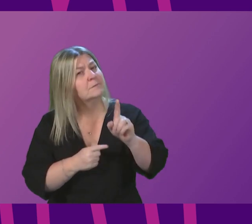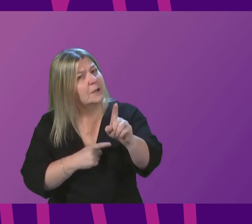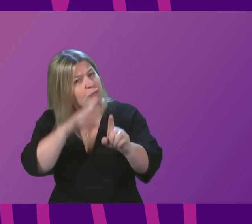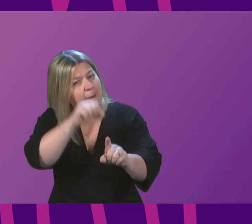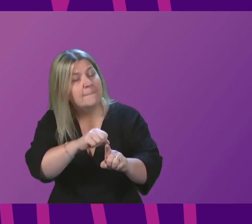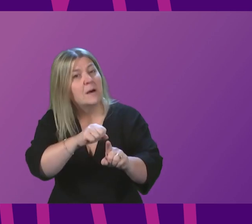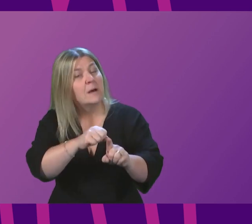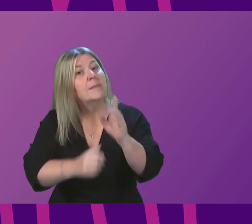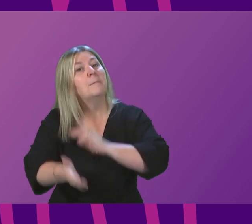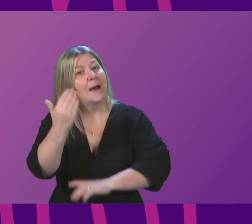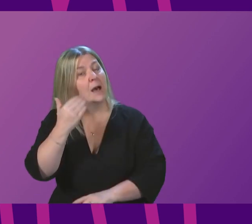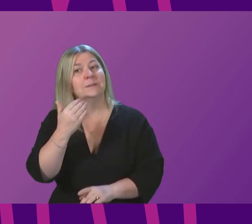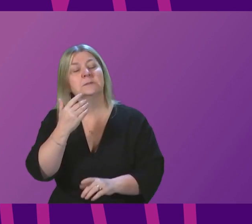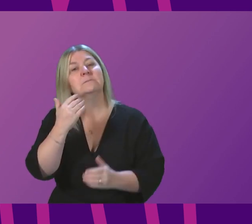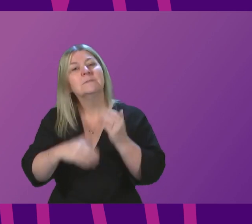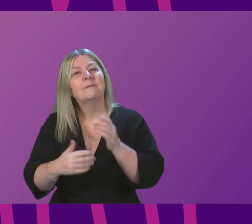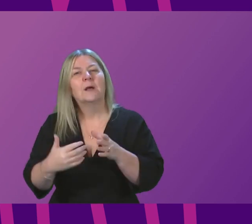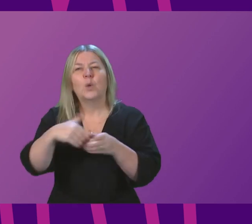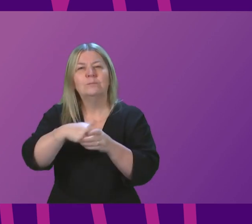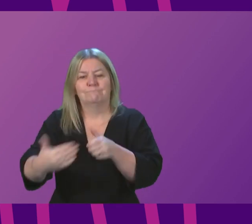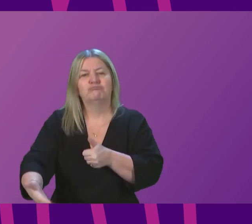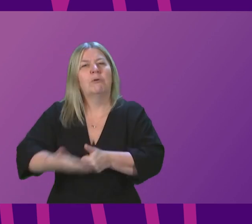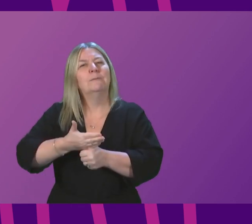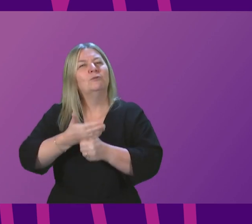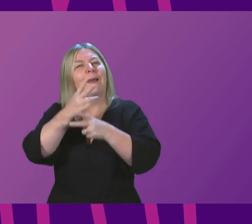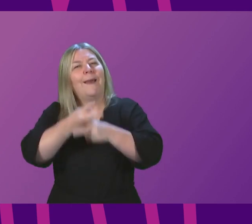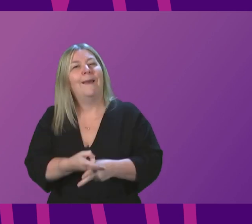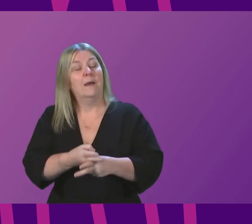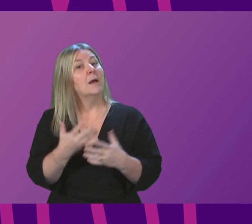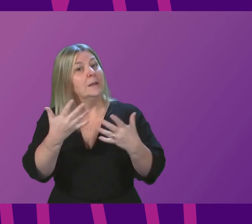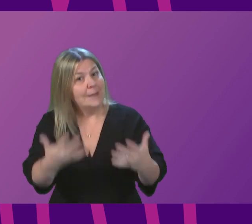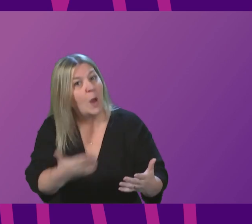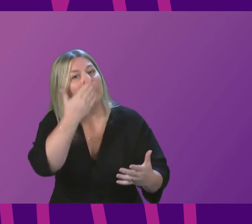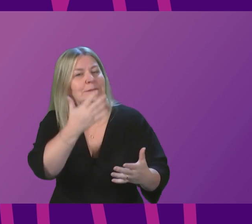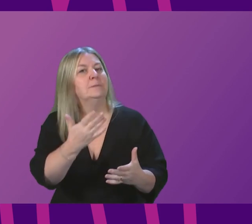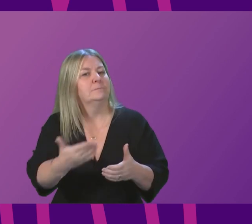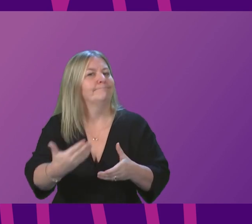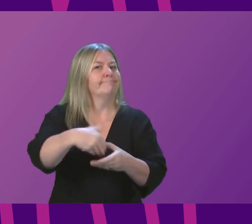That is now included, and the board has said that it is now essentially protecting only what it calls its “never” services.